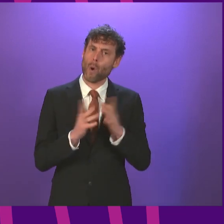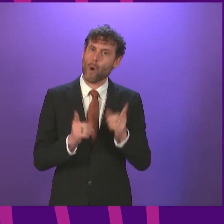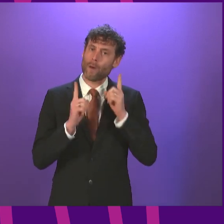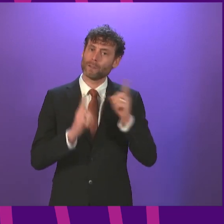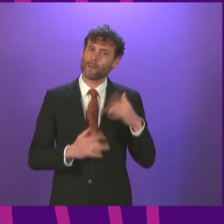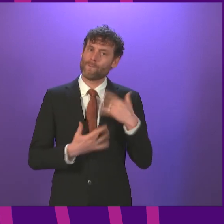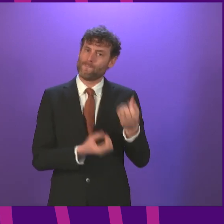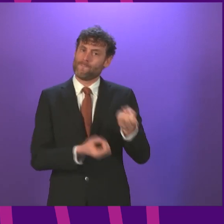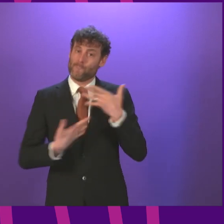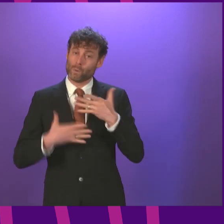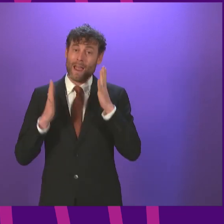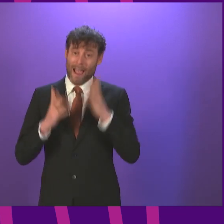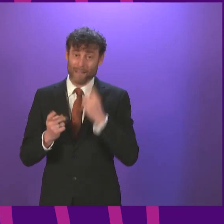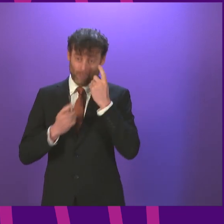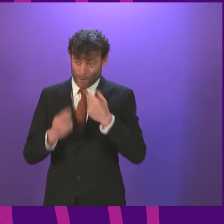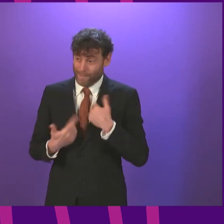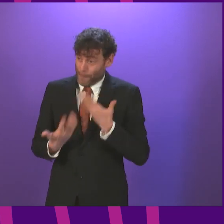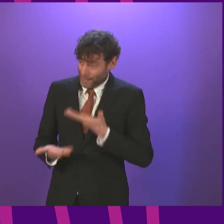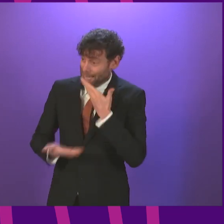account the views of the law officers. I have just narrated the views of the law officers.